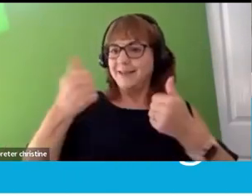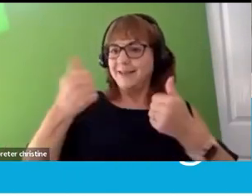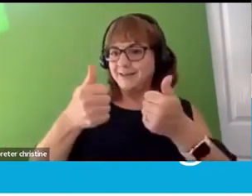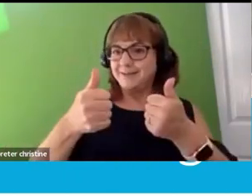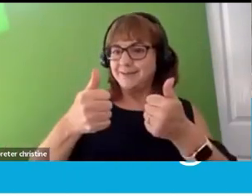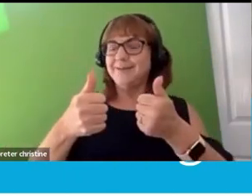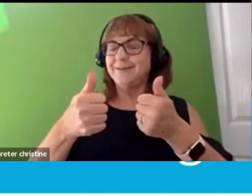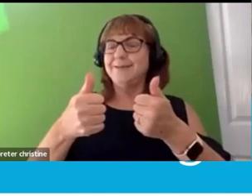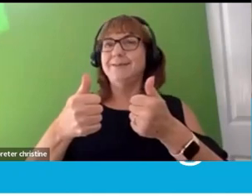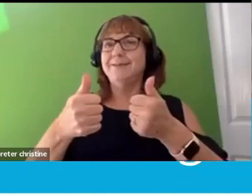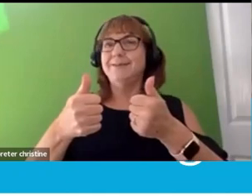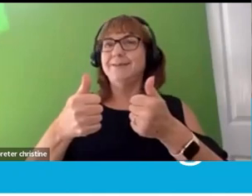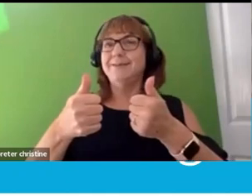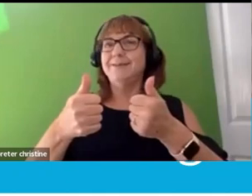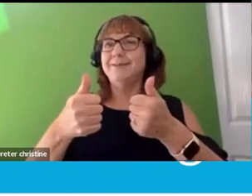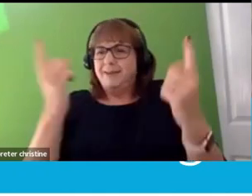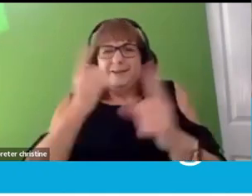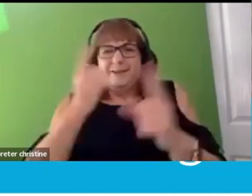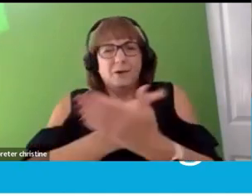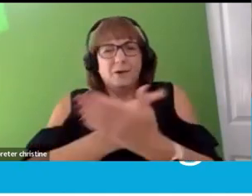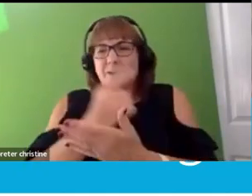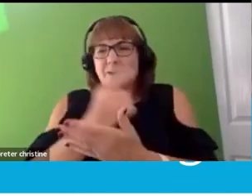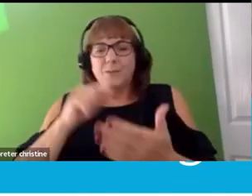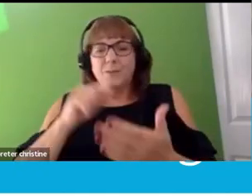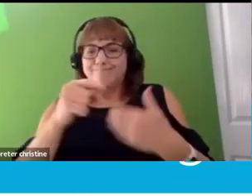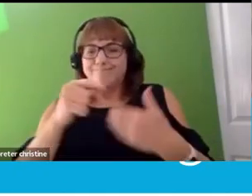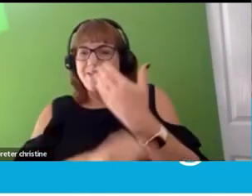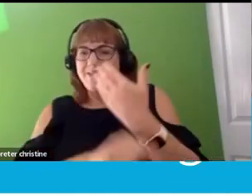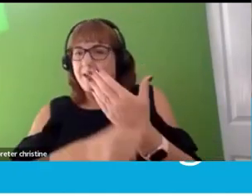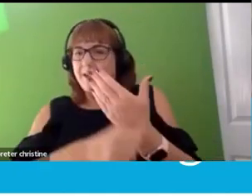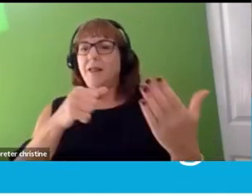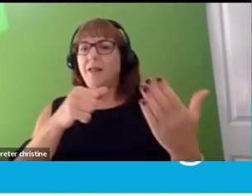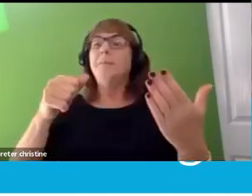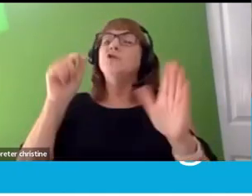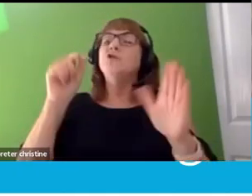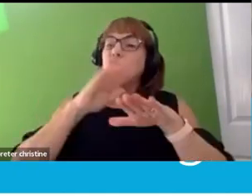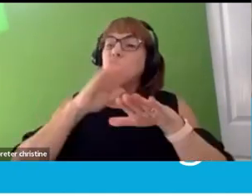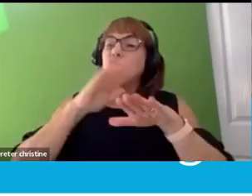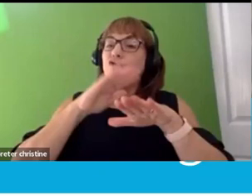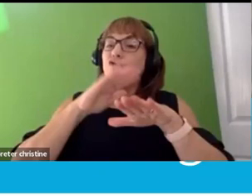we could talk about in terms of that, but touch and safe touch is really really important for our